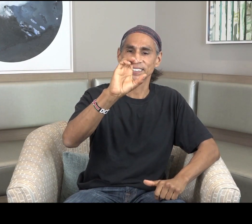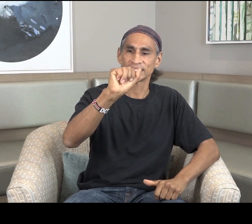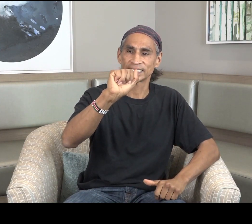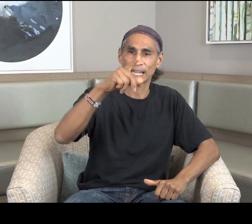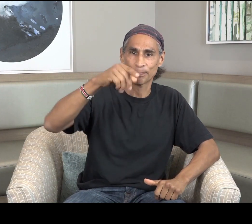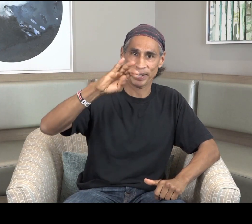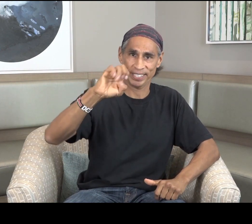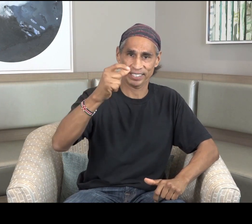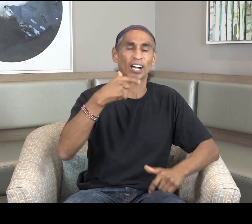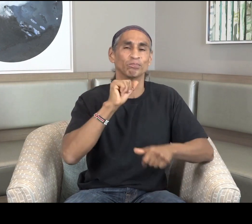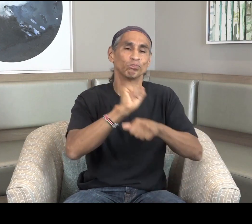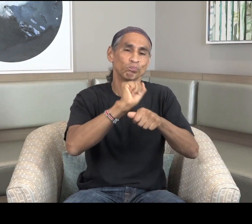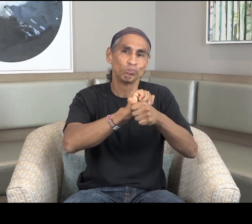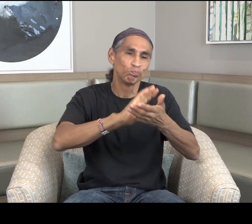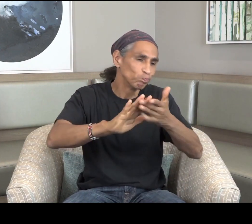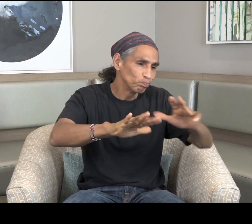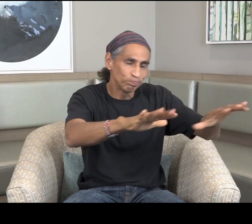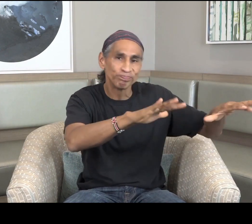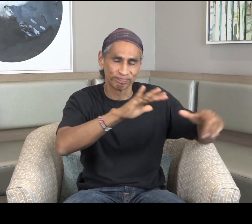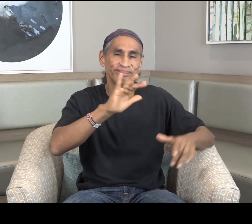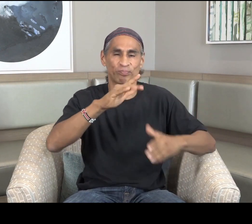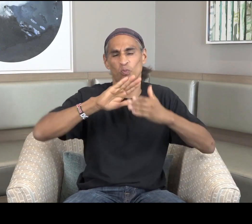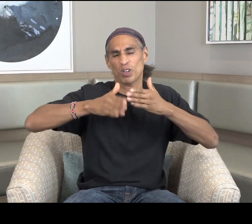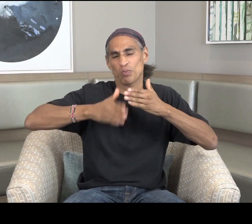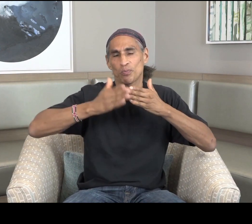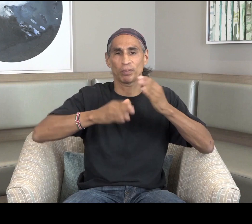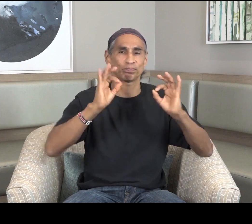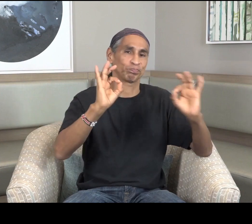And you know, I was in the business of landscaping some on the weekend, you know,